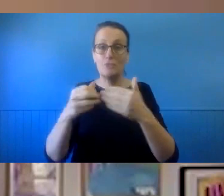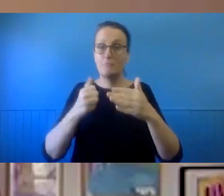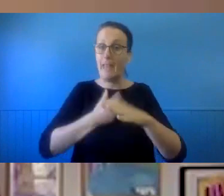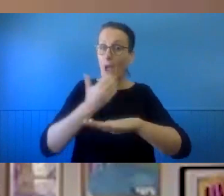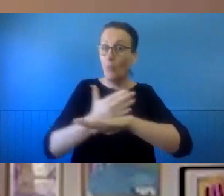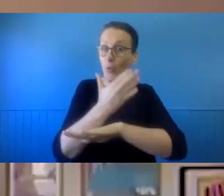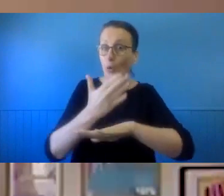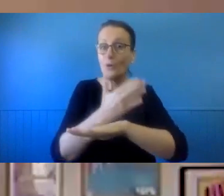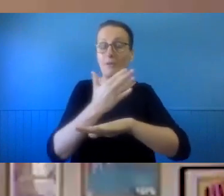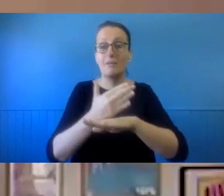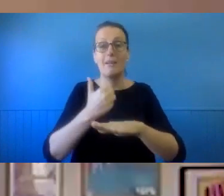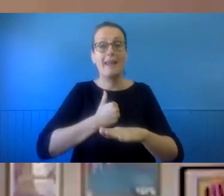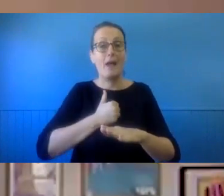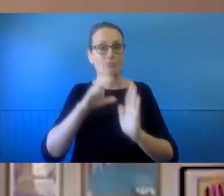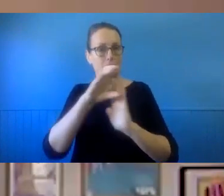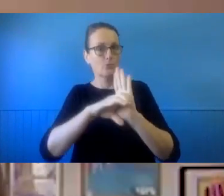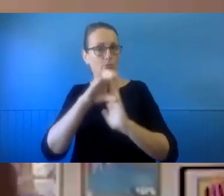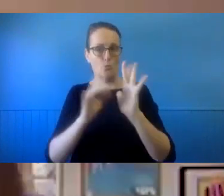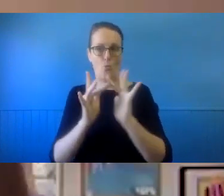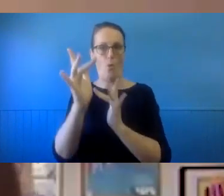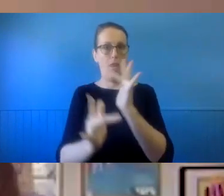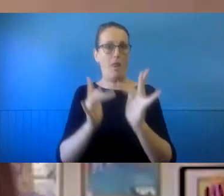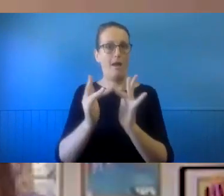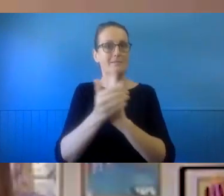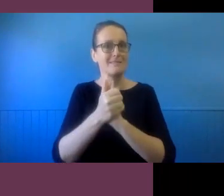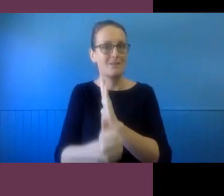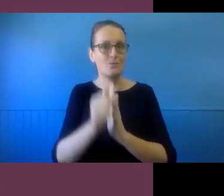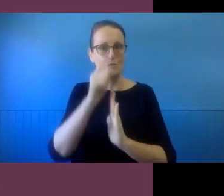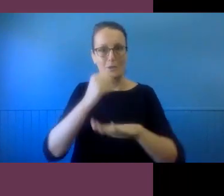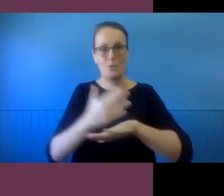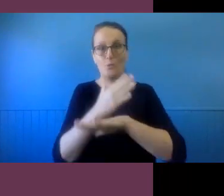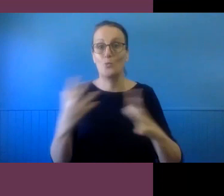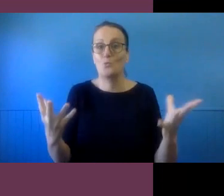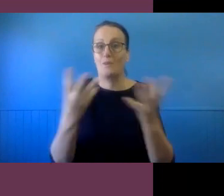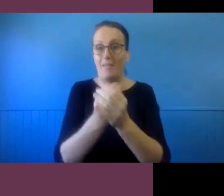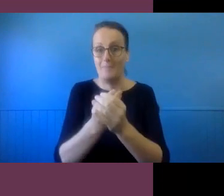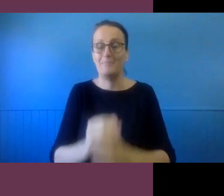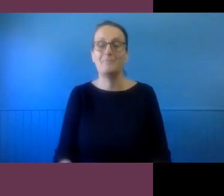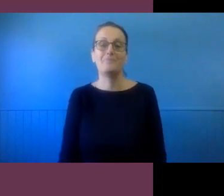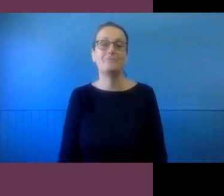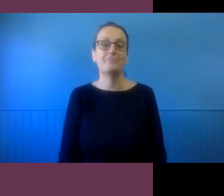digital capabilities together. >> So before I begin, I wanted to draw